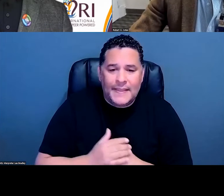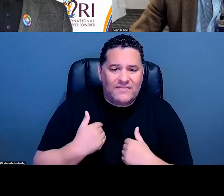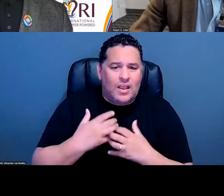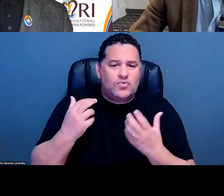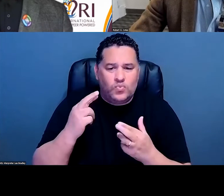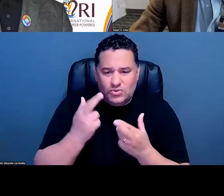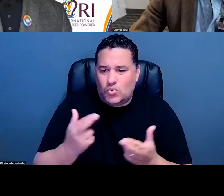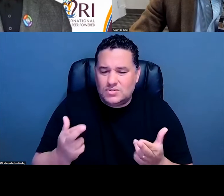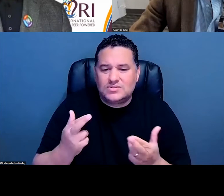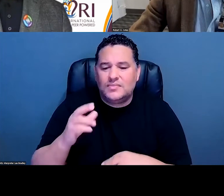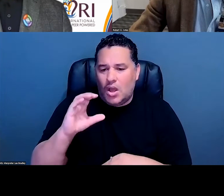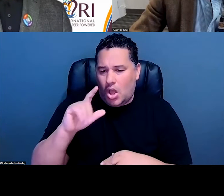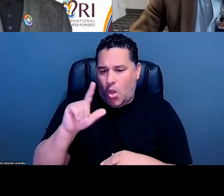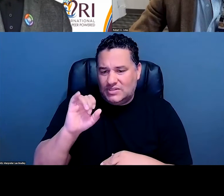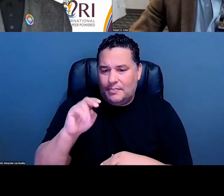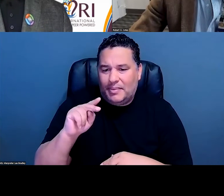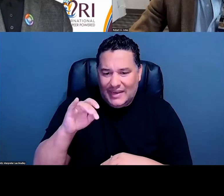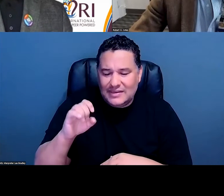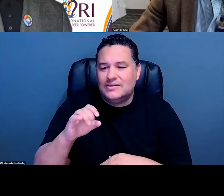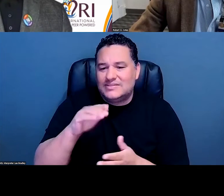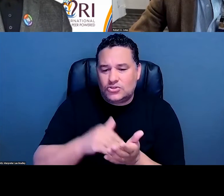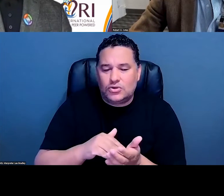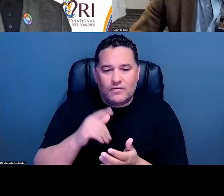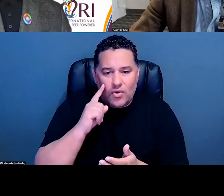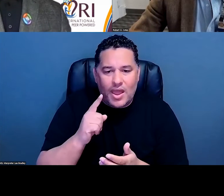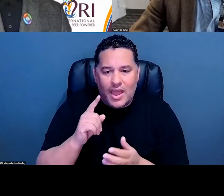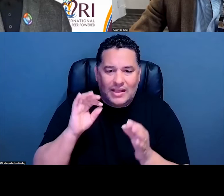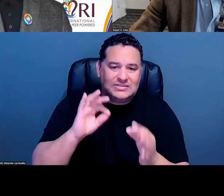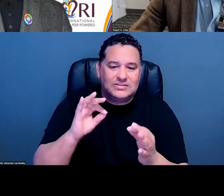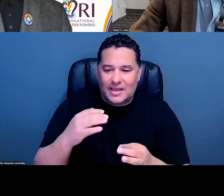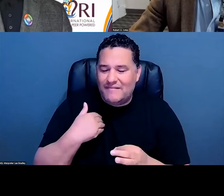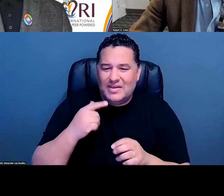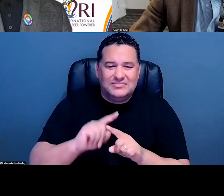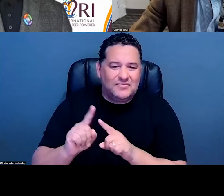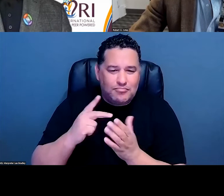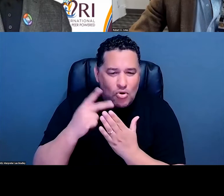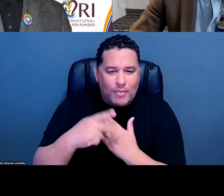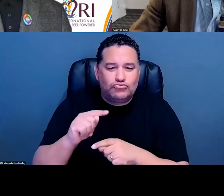BELIFE SAVING FOR OTHERS. SO WOE HAVE A TON OF RESOURCES, ABOUT THE MEDICATION AND, THE SMI,